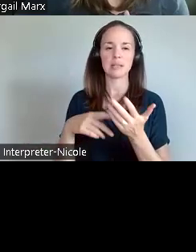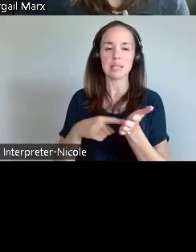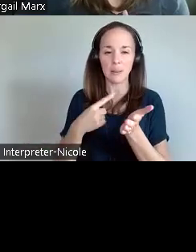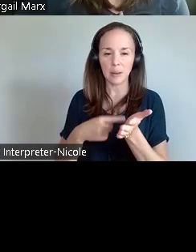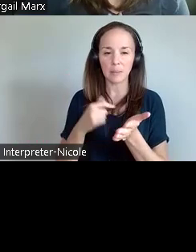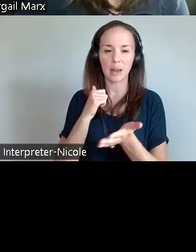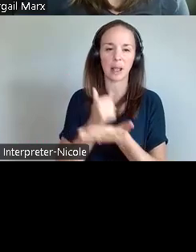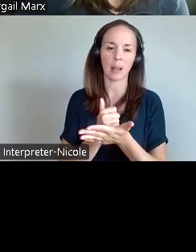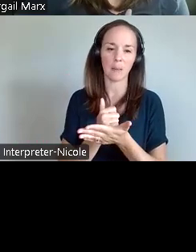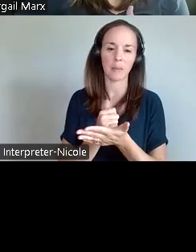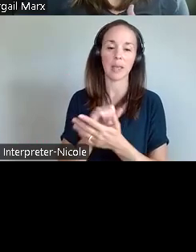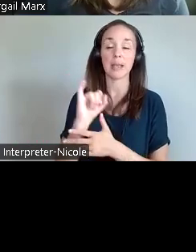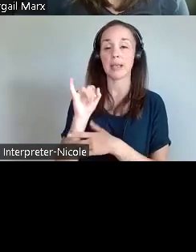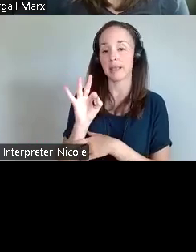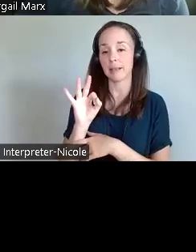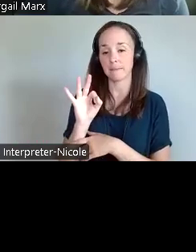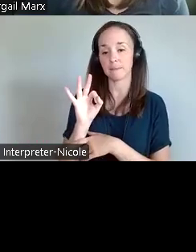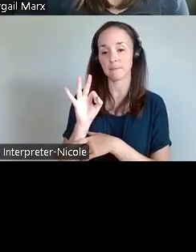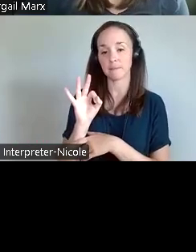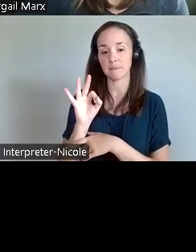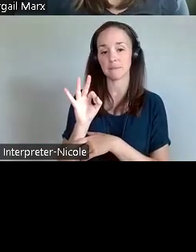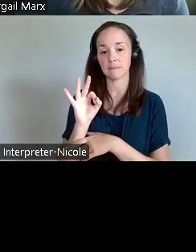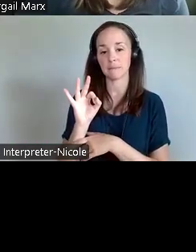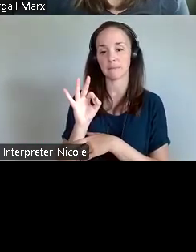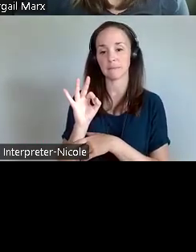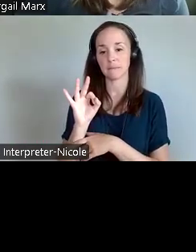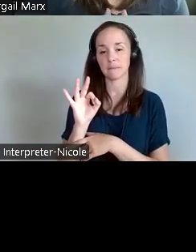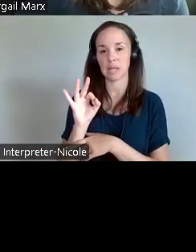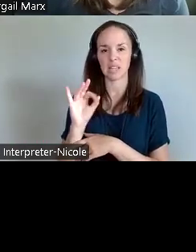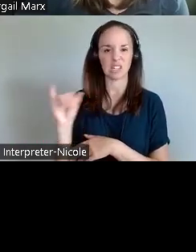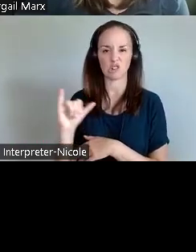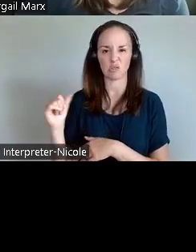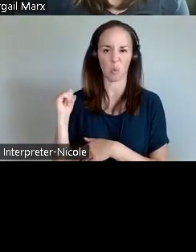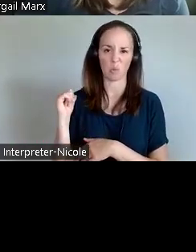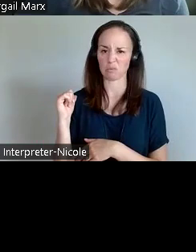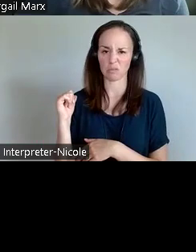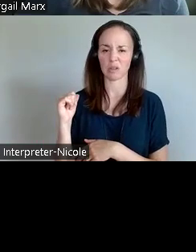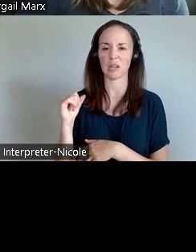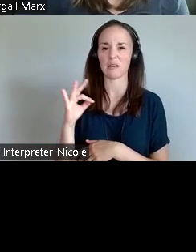if there are systems unfundable by insurance, so if they don't meet those requirements to be